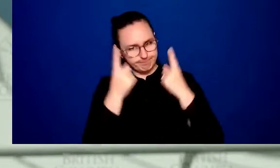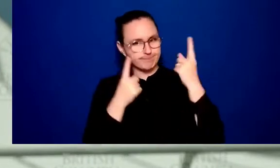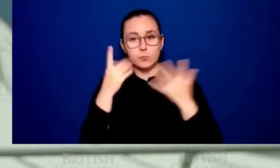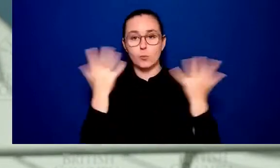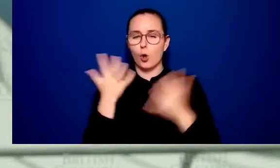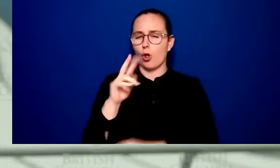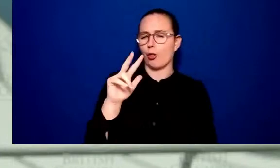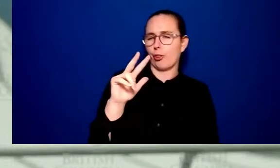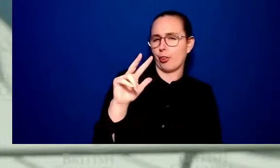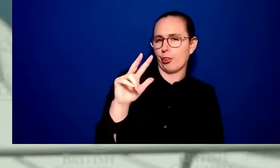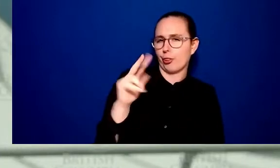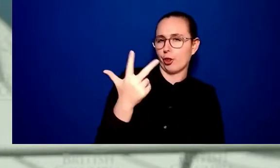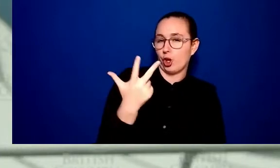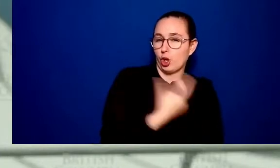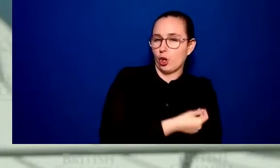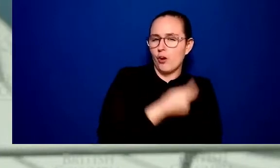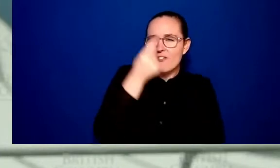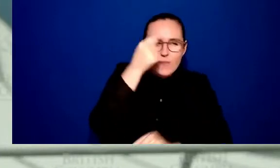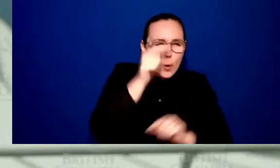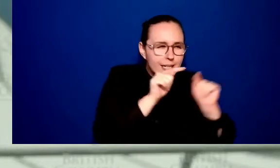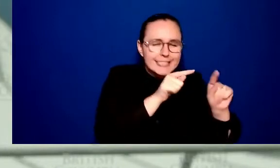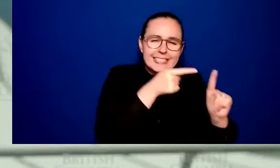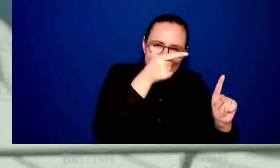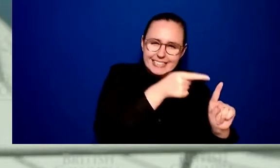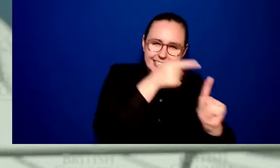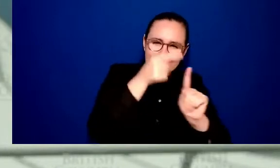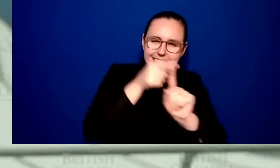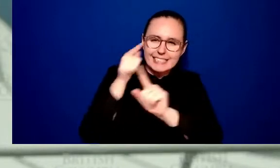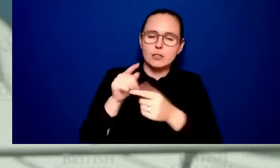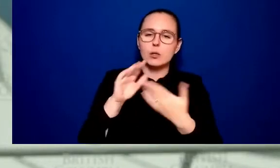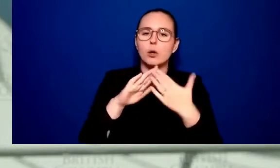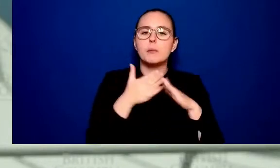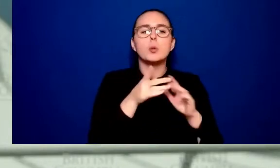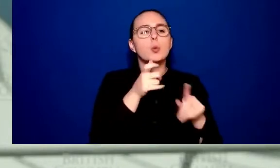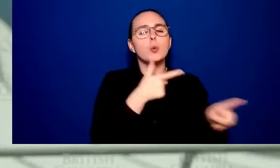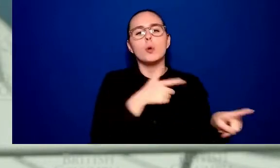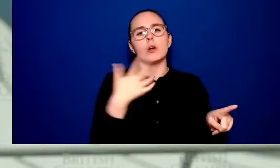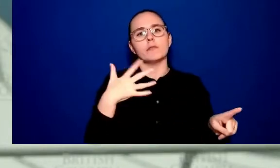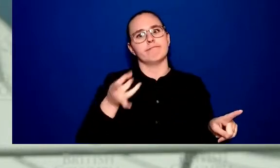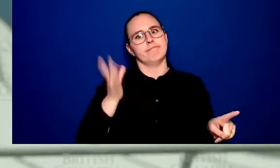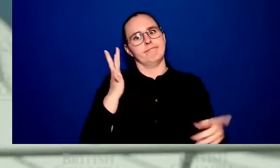the outbreaks that we are